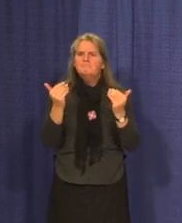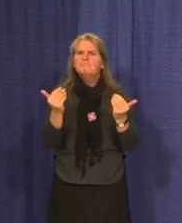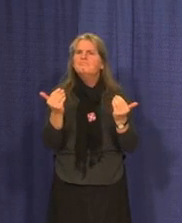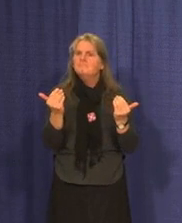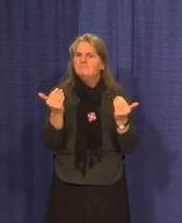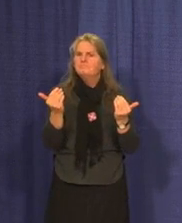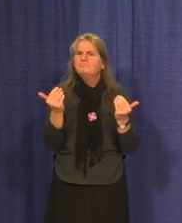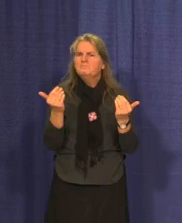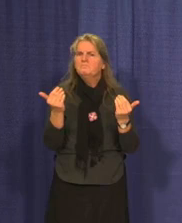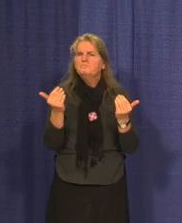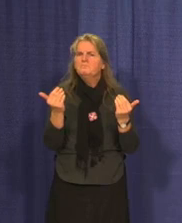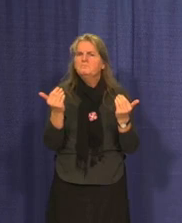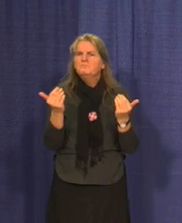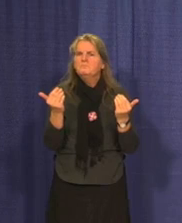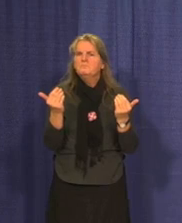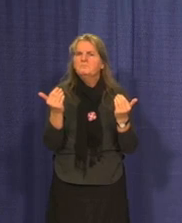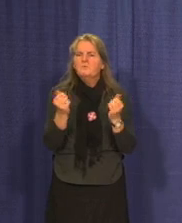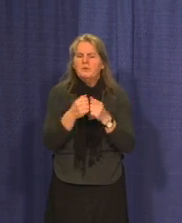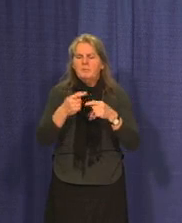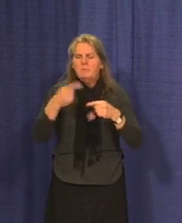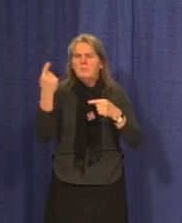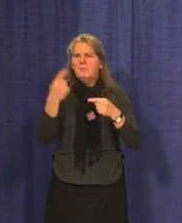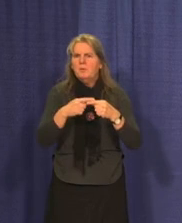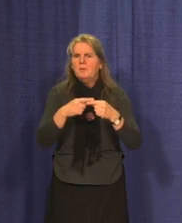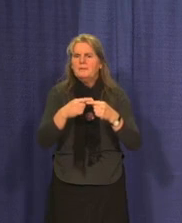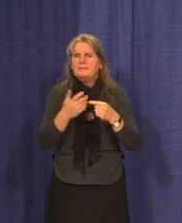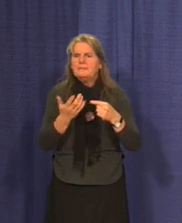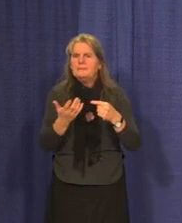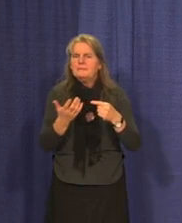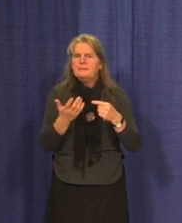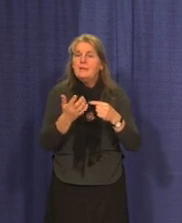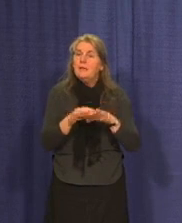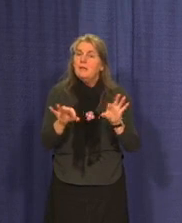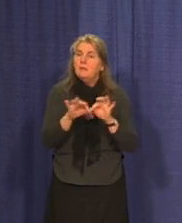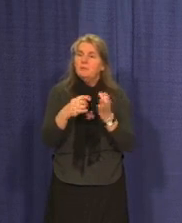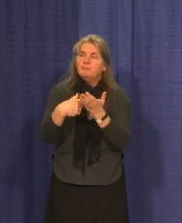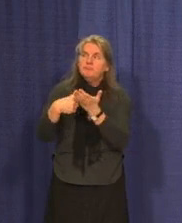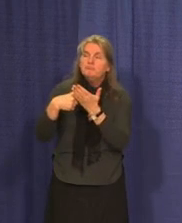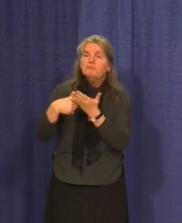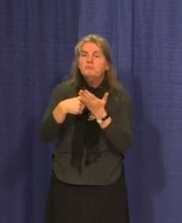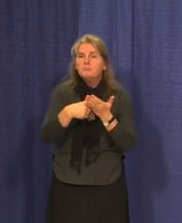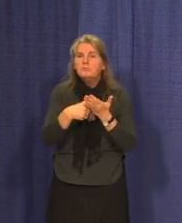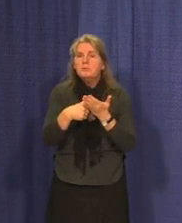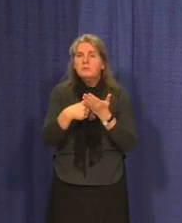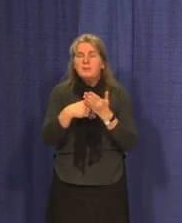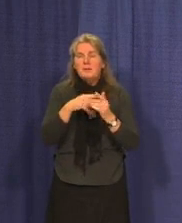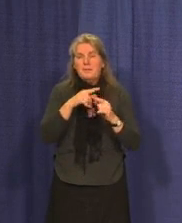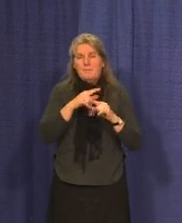we should or could go with our borders. I think it is an important